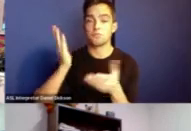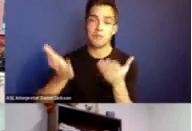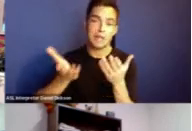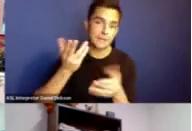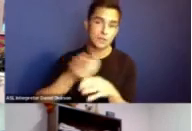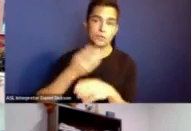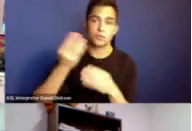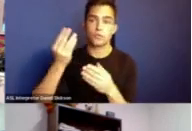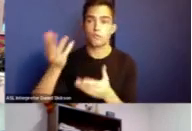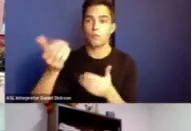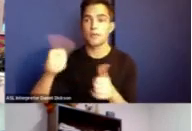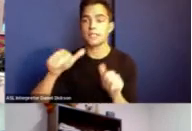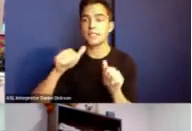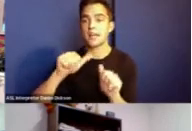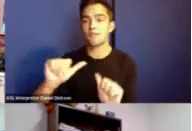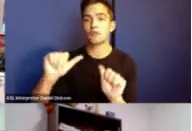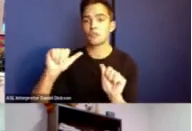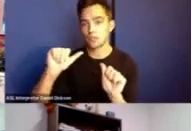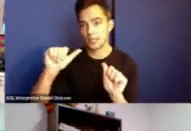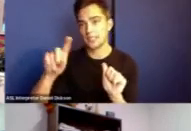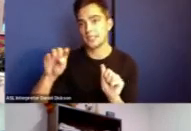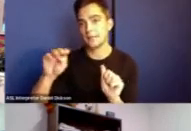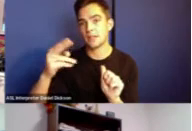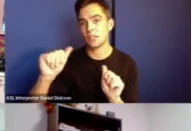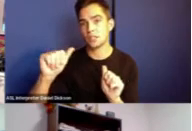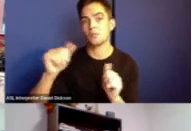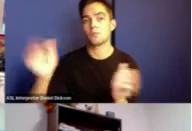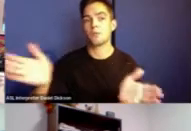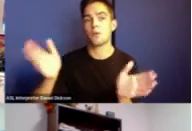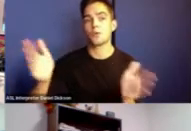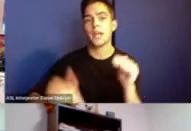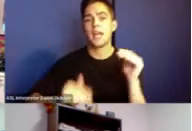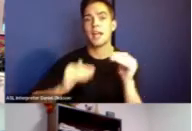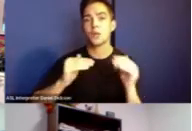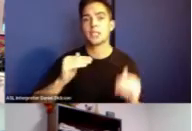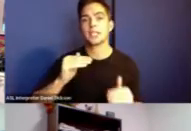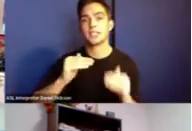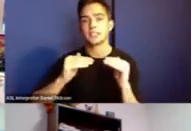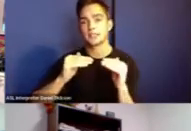efforts at the DMHA to promote equity, you know, to work toward